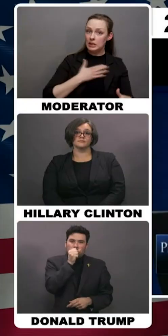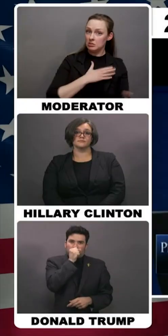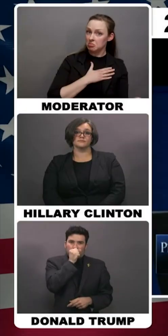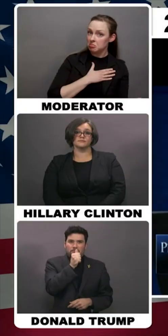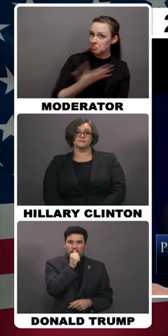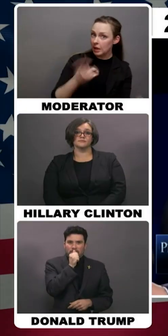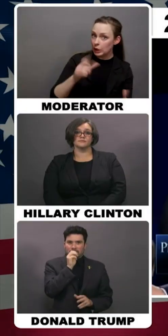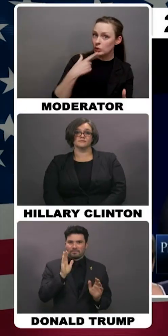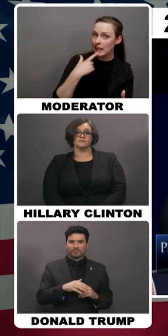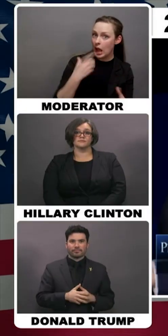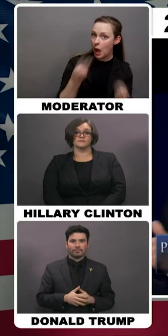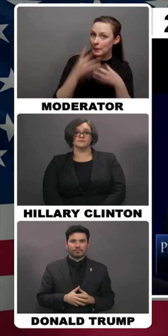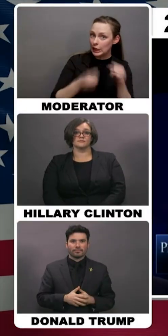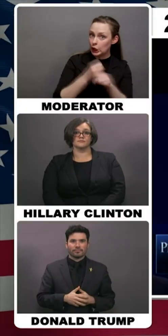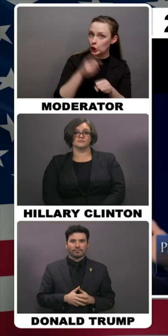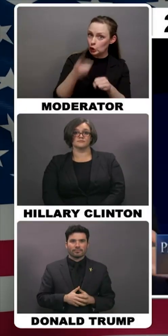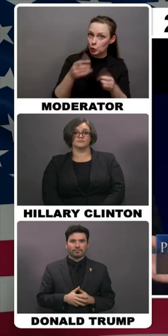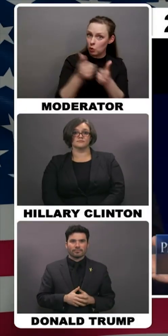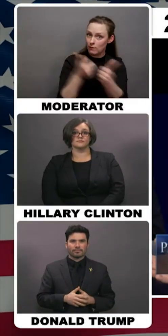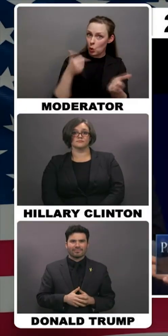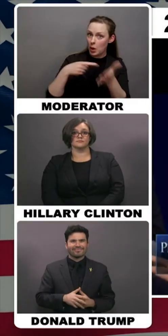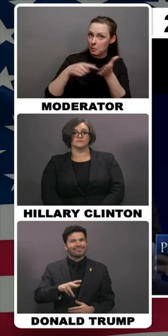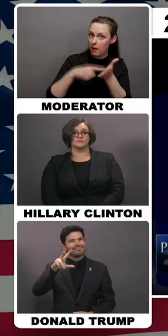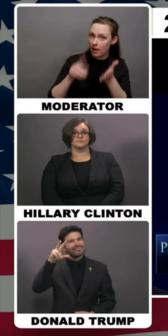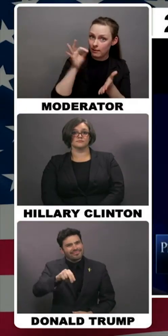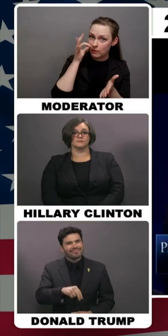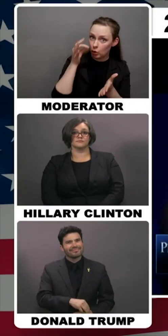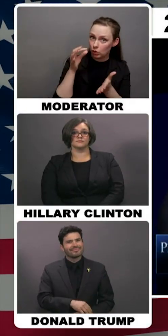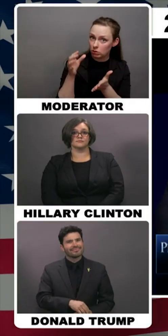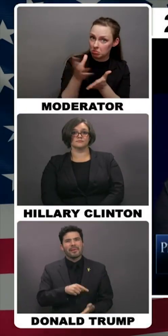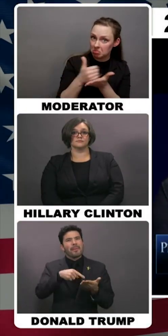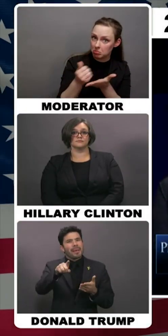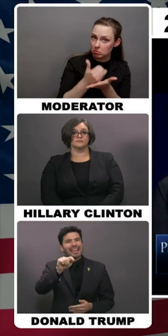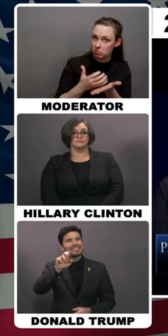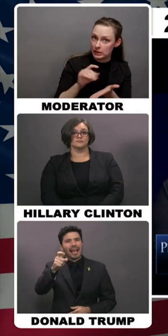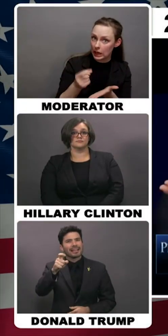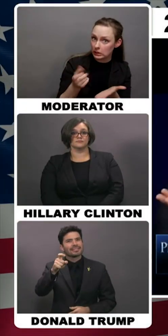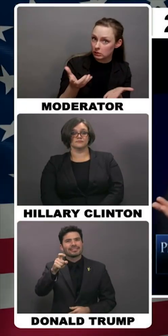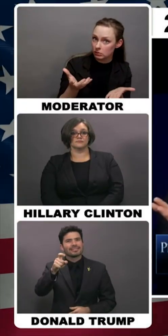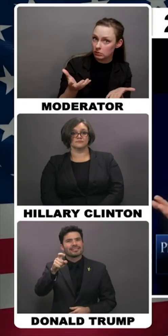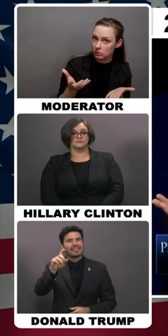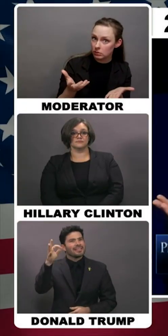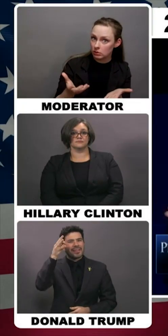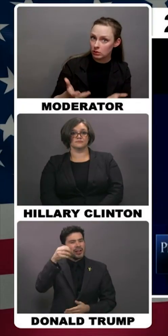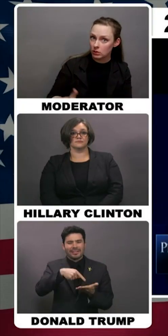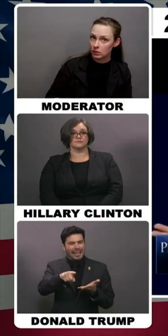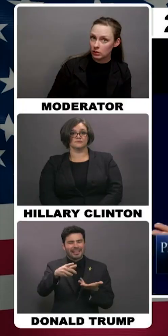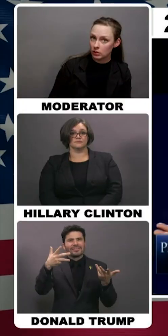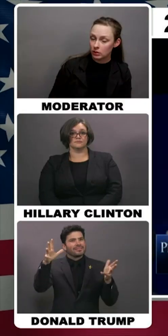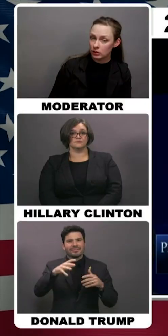No, but I, I pay tax and I pay federal tax too. But I have a write off a lot of it's depreciation, which is a wonderful charge.